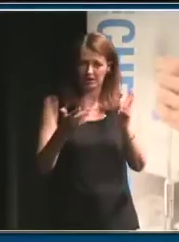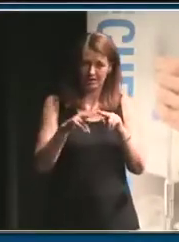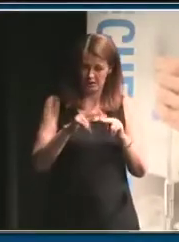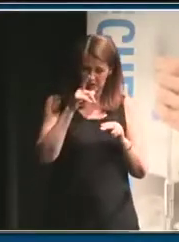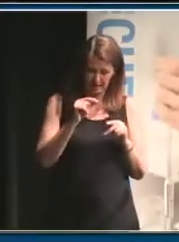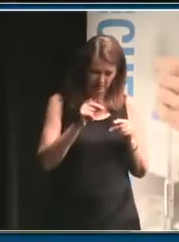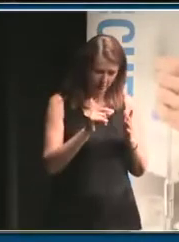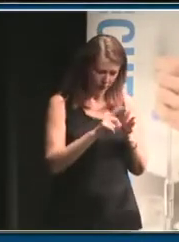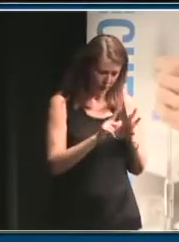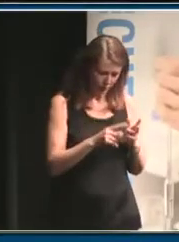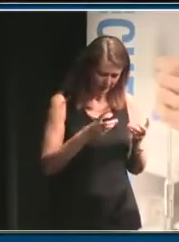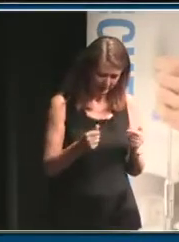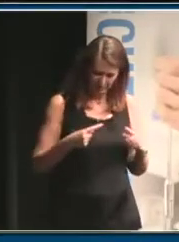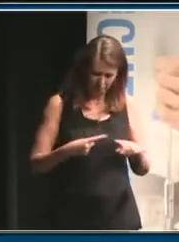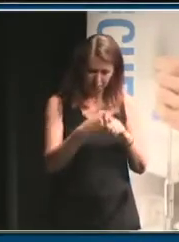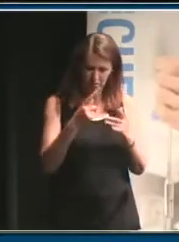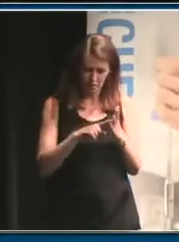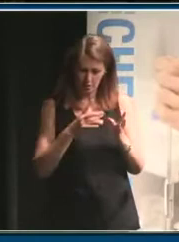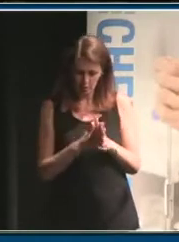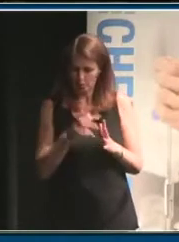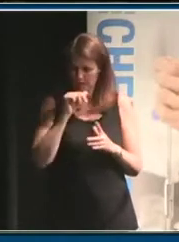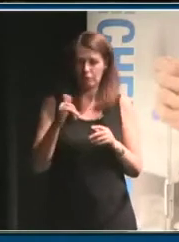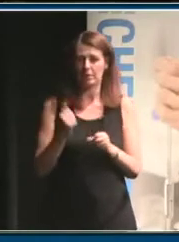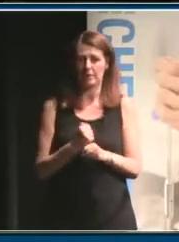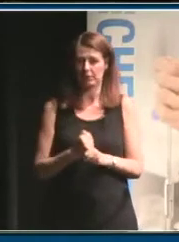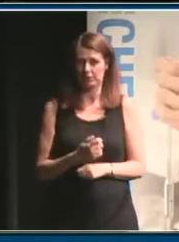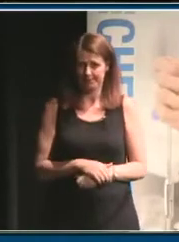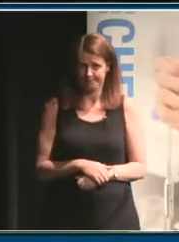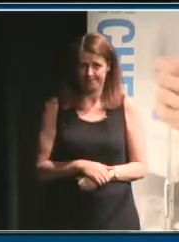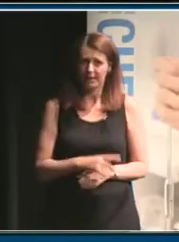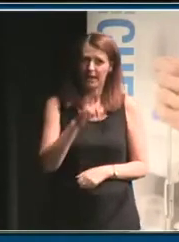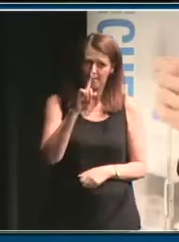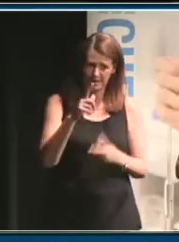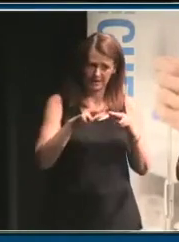violate some fundamental law we can probably make it. But if you imagine the green chemistry